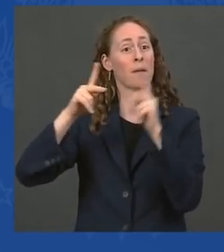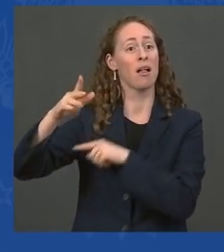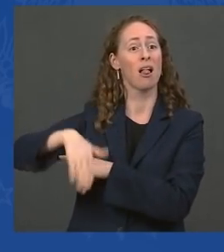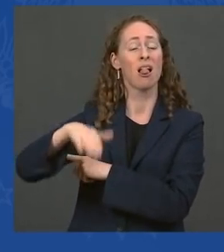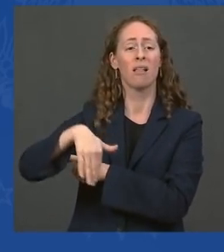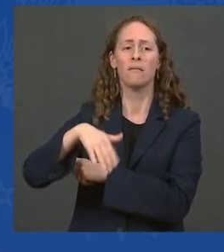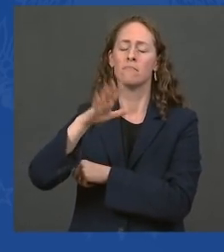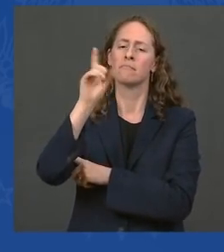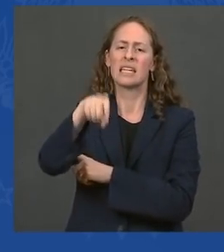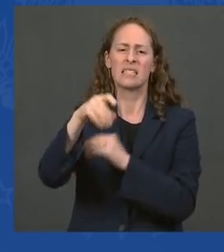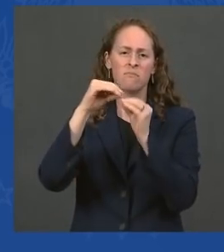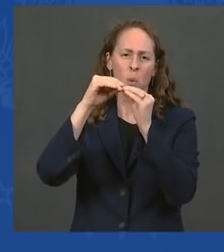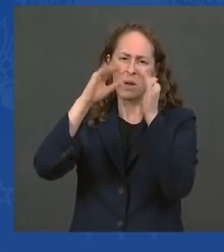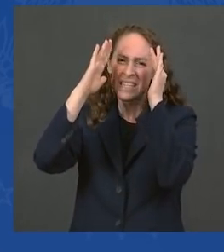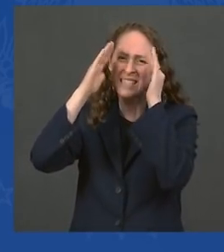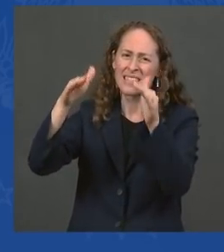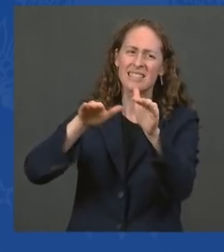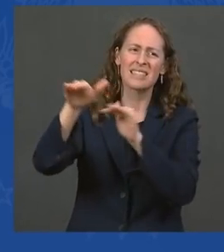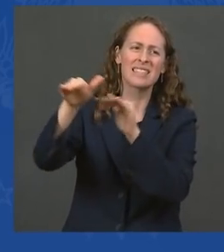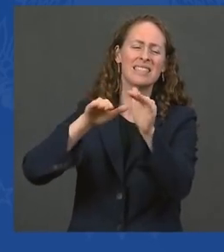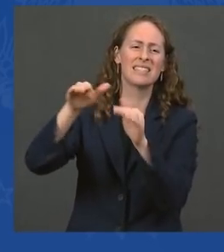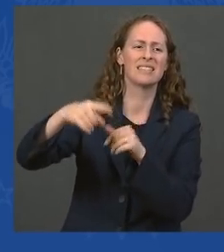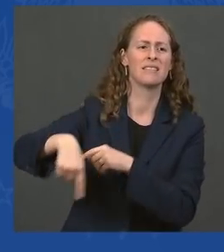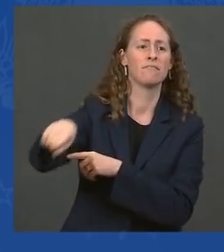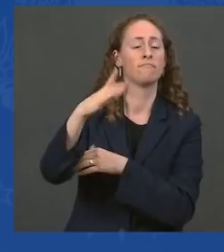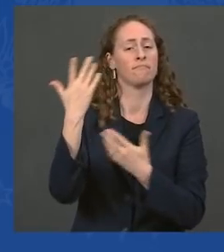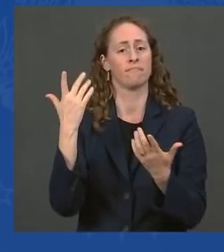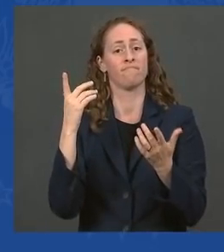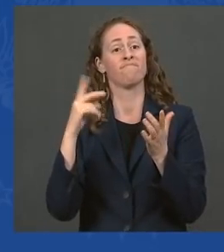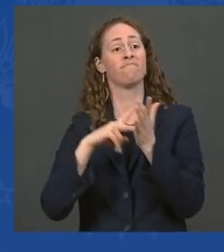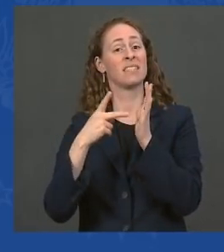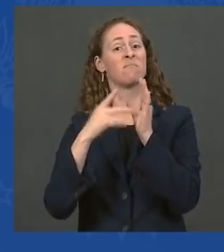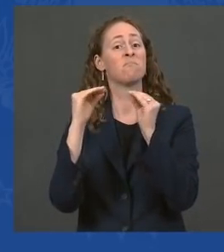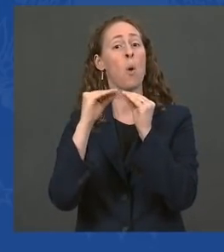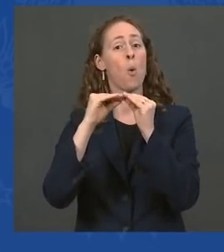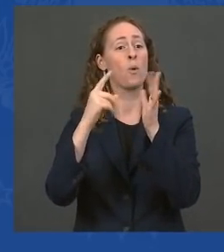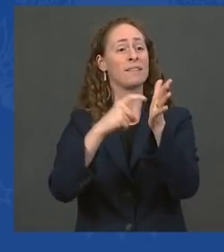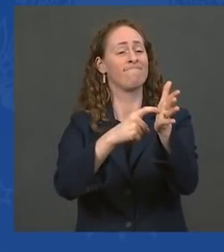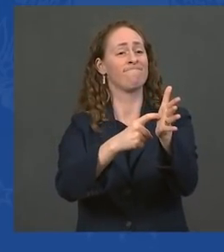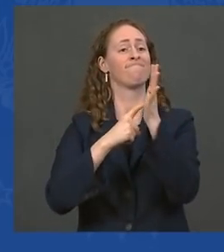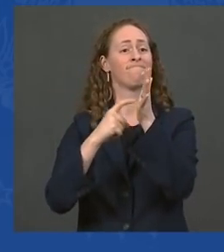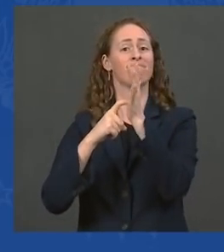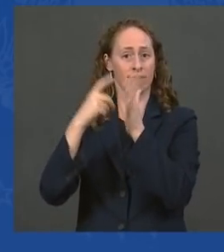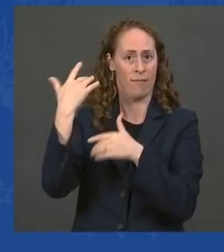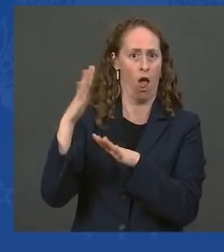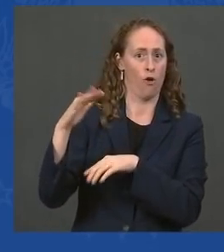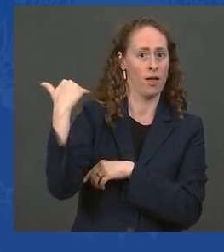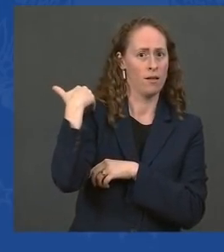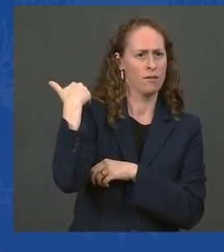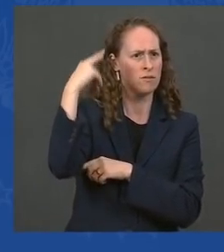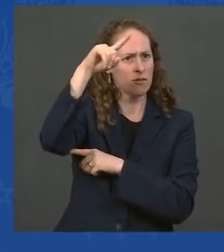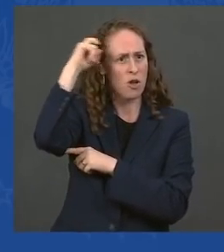The vaccine requirements that we started rolling out in the summer are working. They're working.